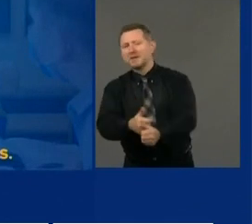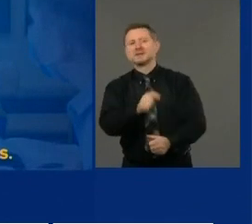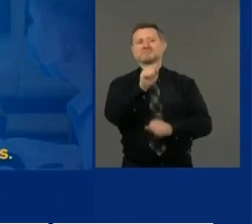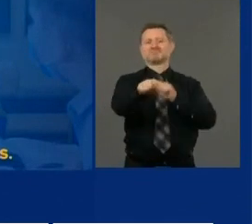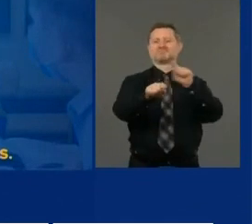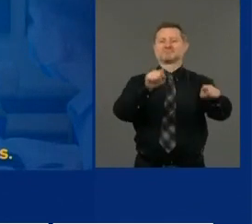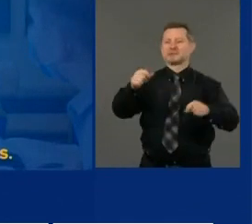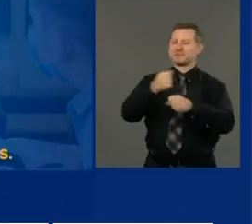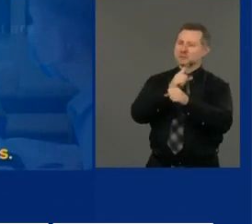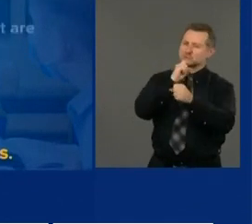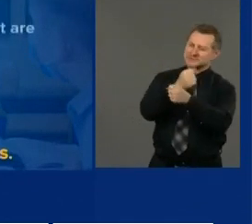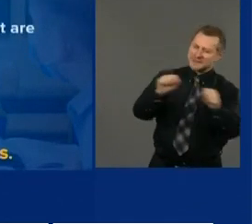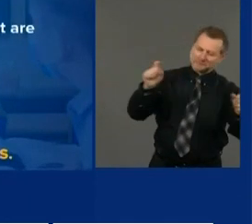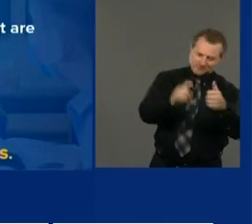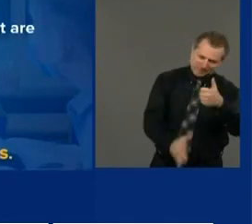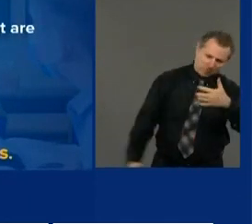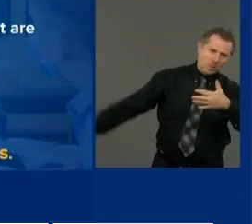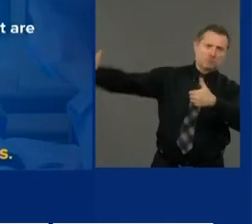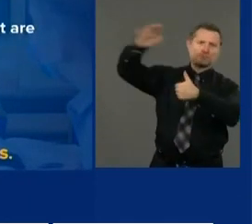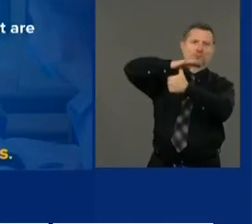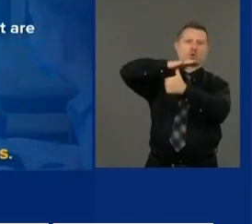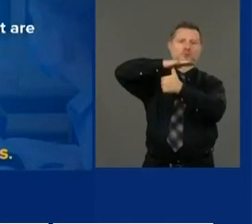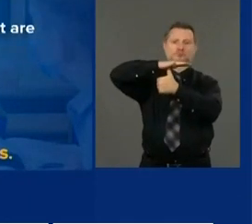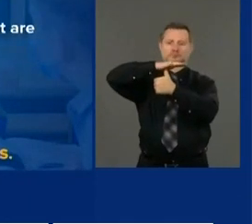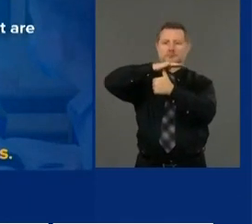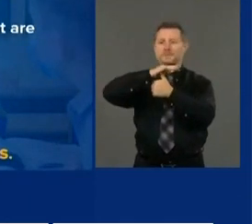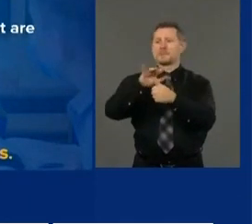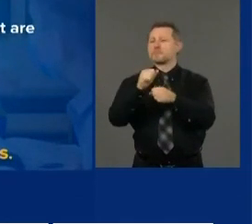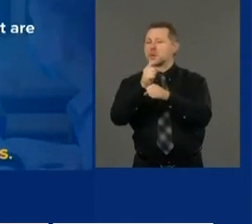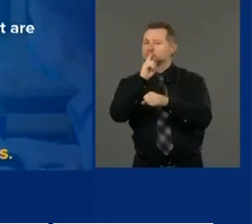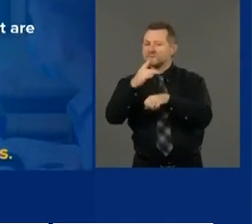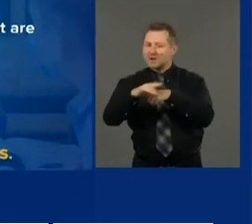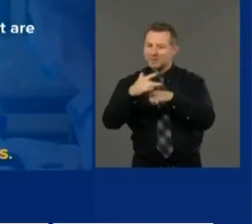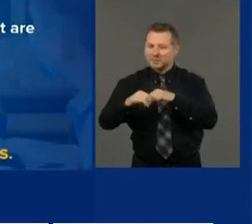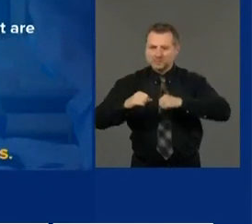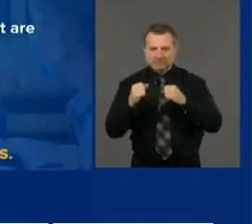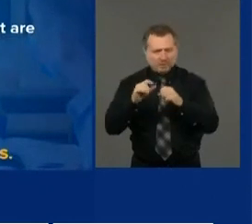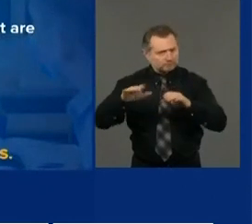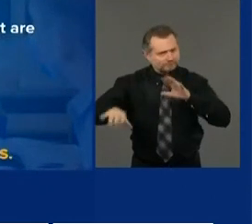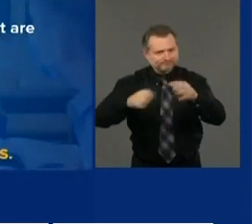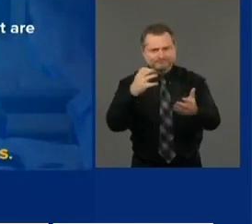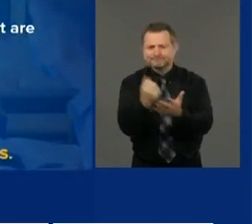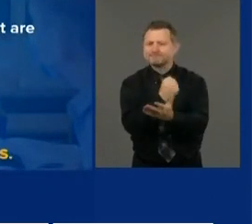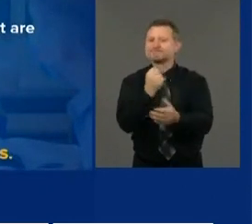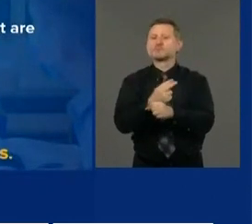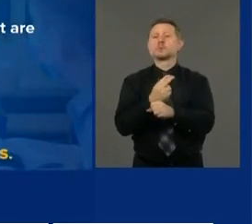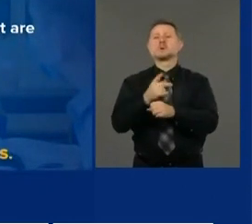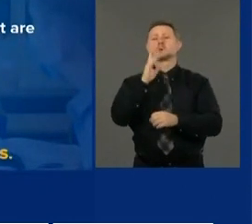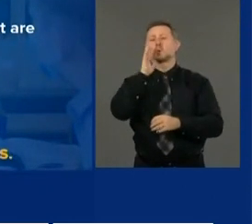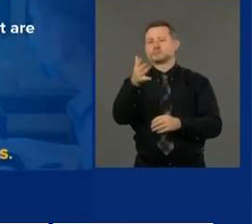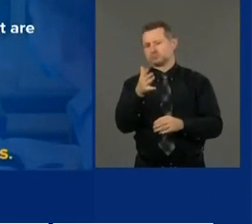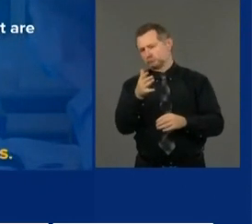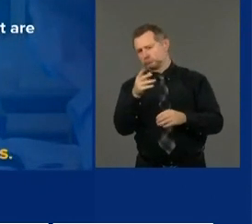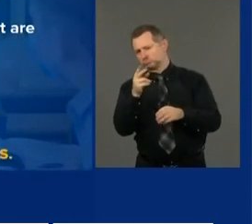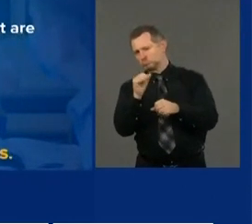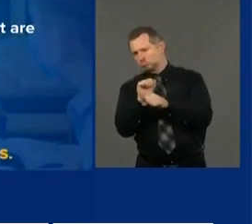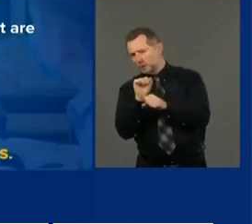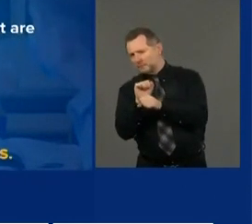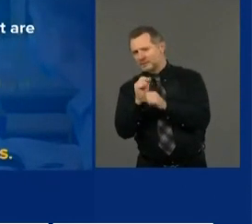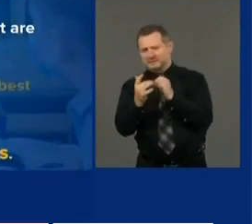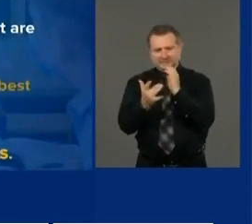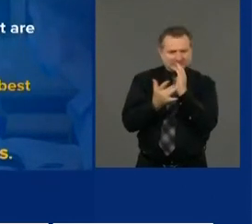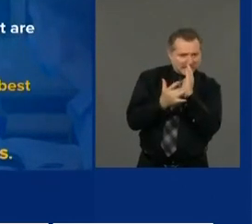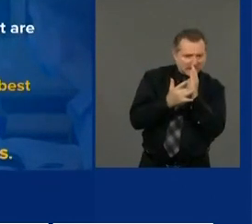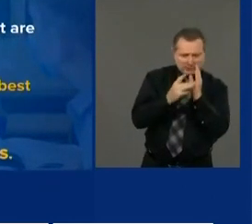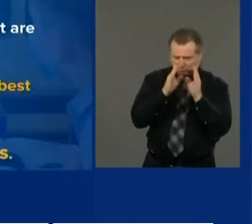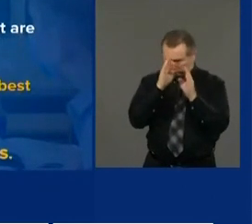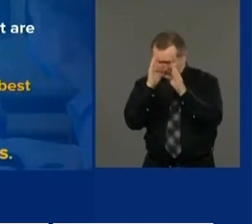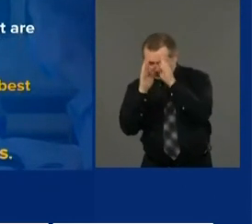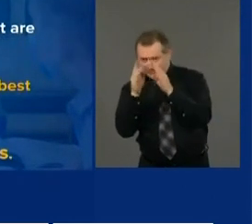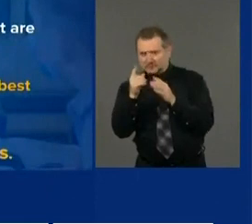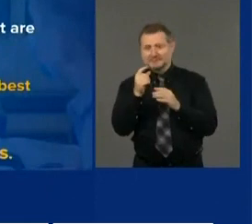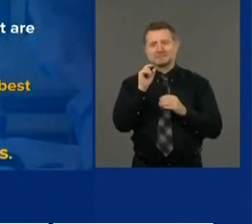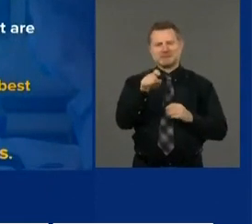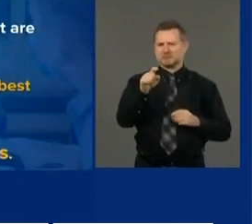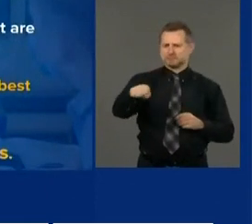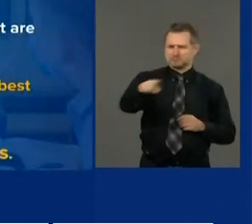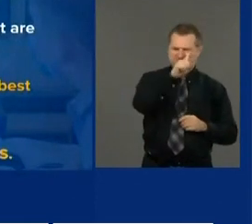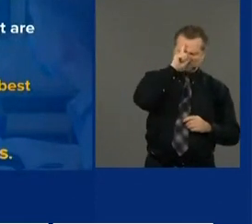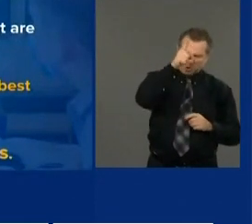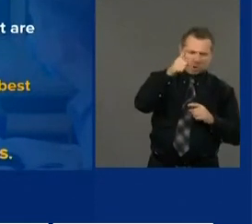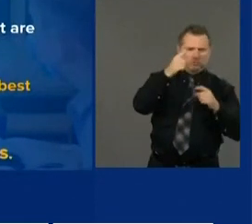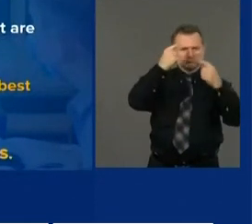THAT WOULD SAY THE DISTRICTS